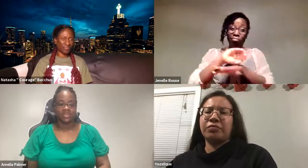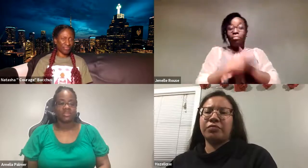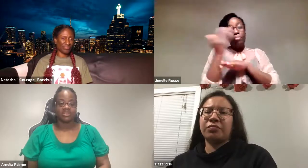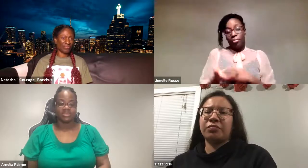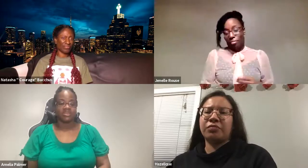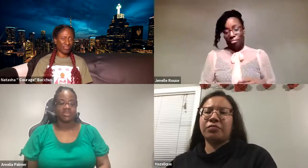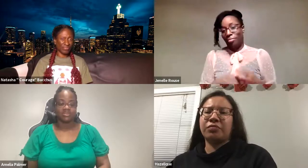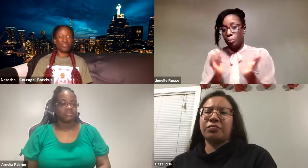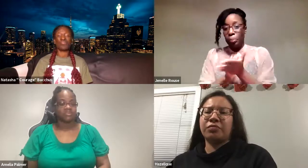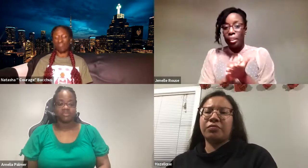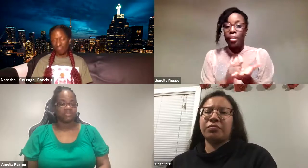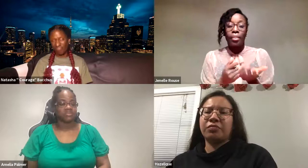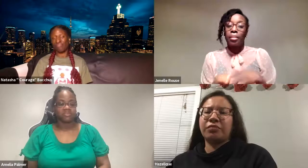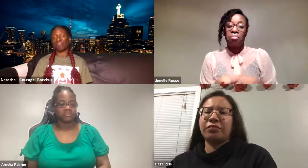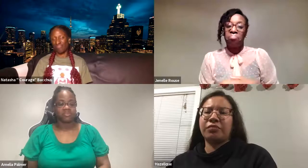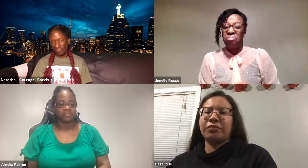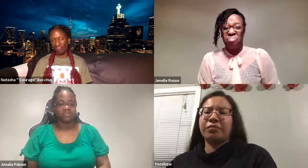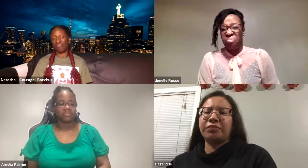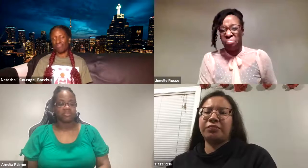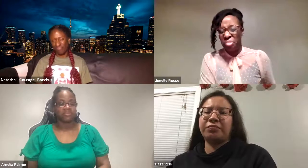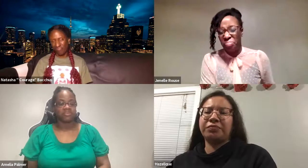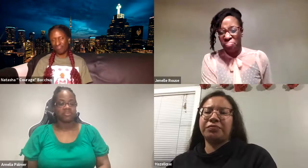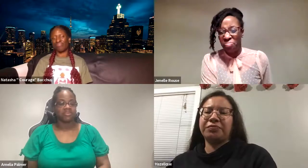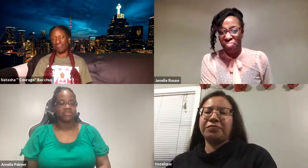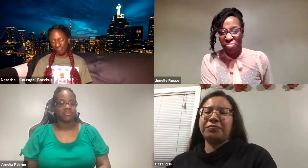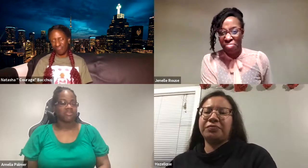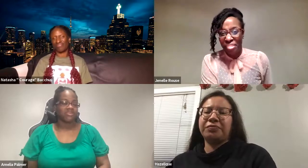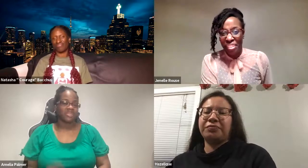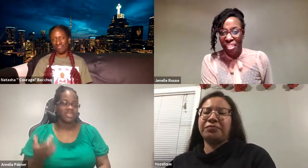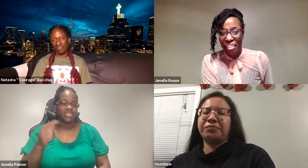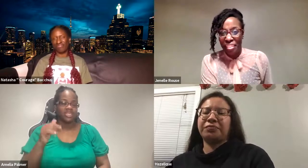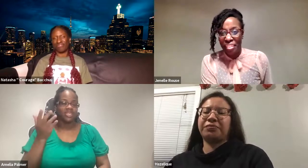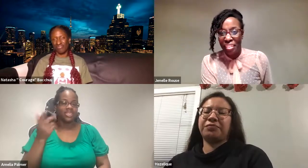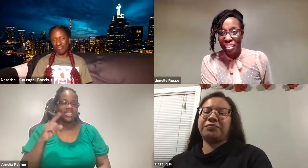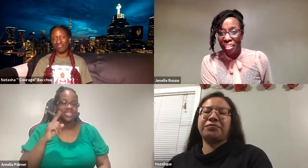that i can learn sign languages overnight to communicate with the entire world? absolutely not.